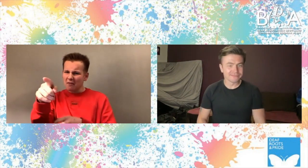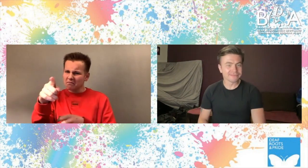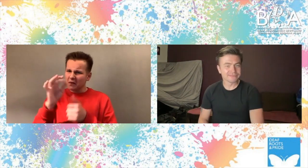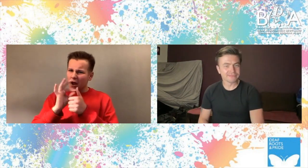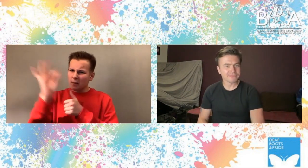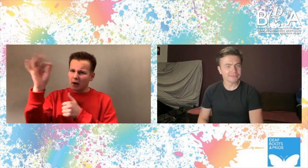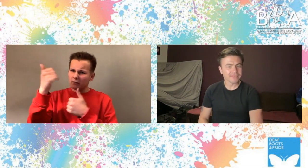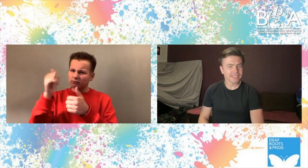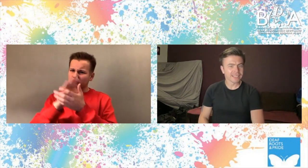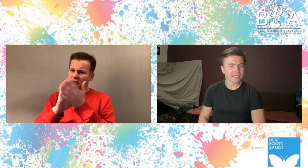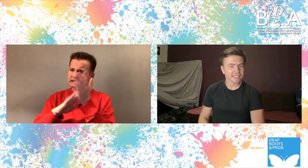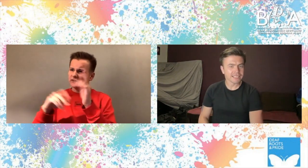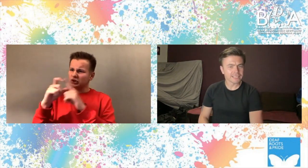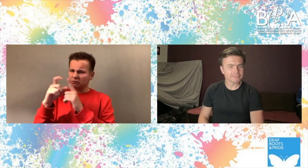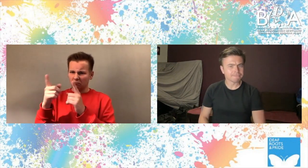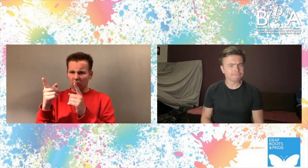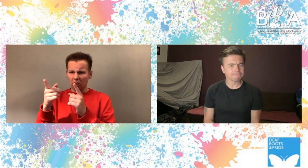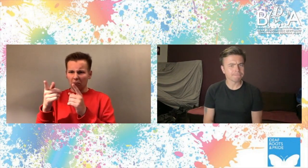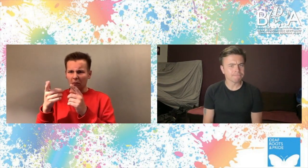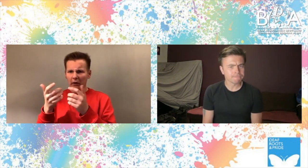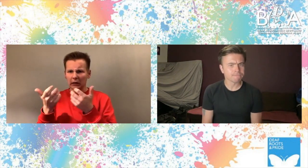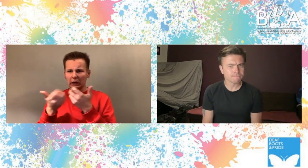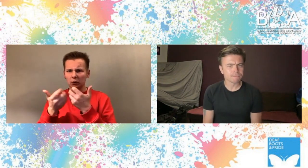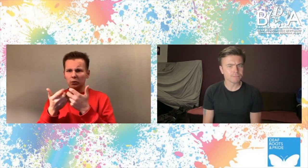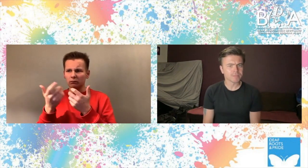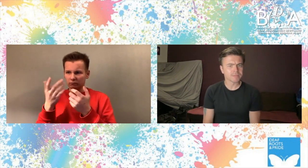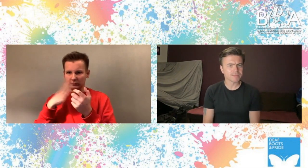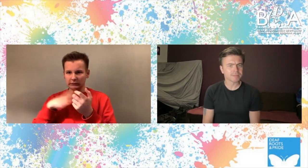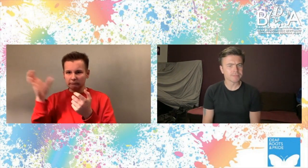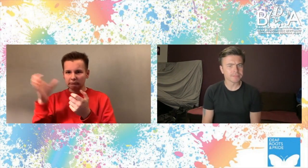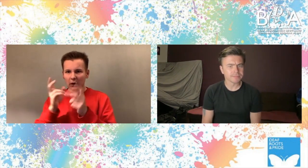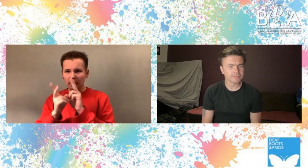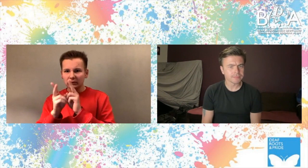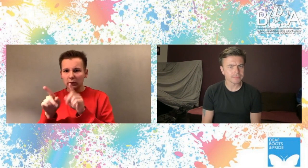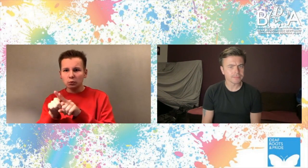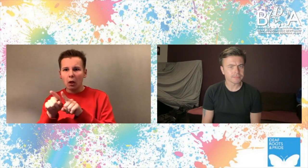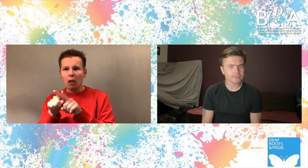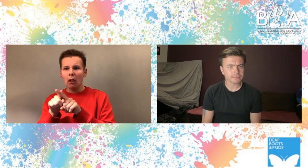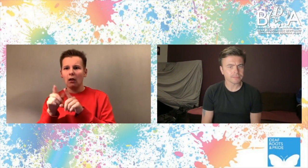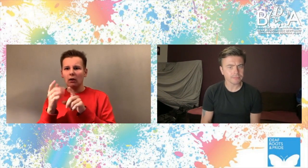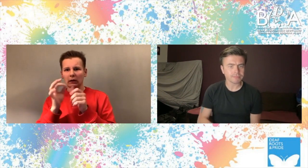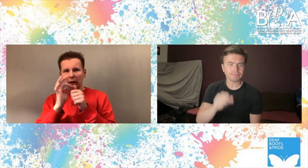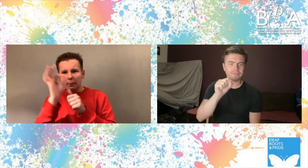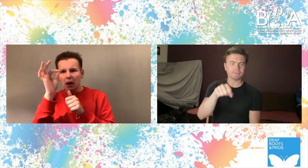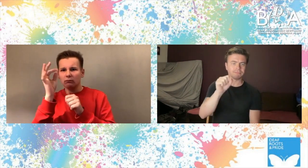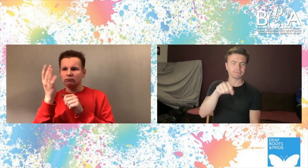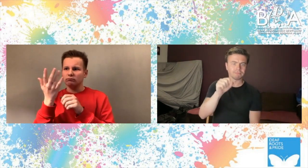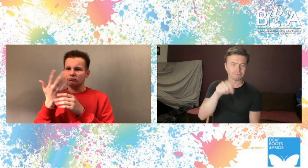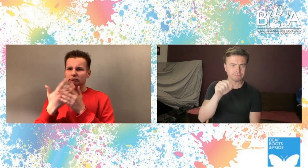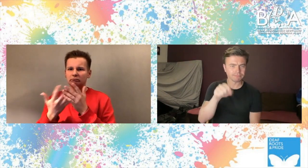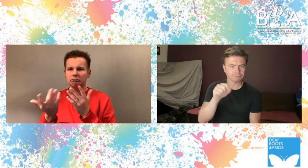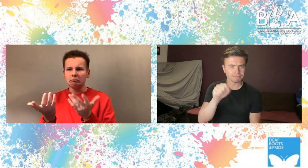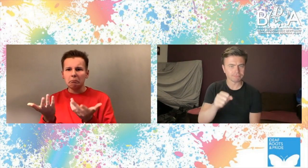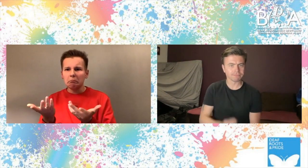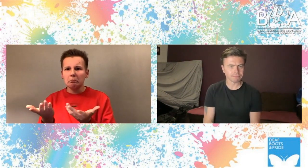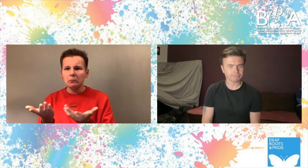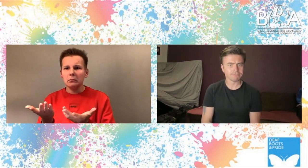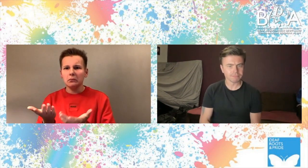So you applied for an HND course. How did you get on with interpreters? What was the situation for you?